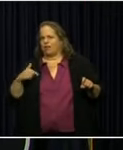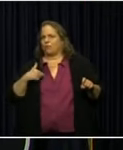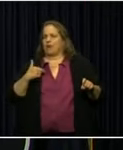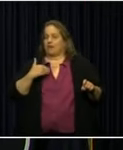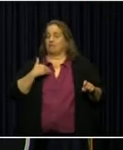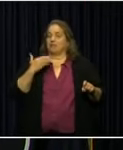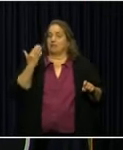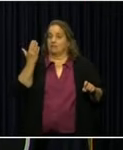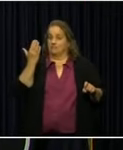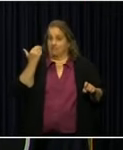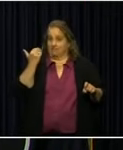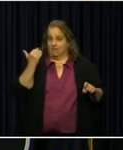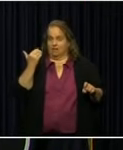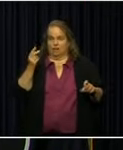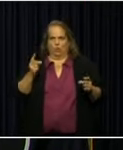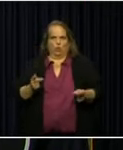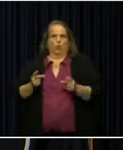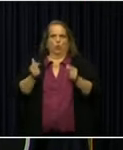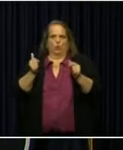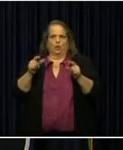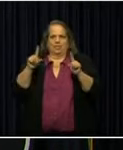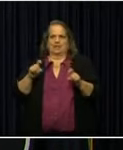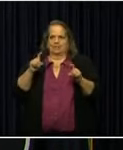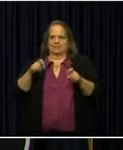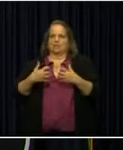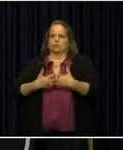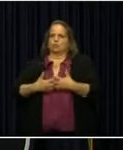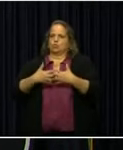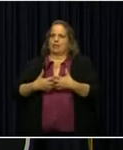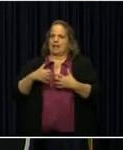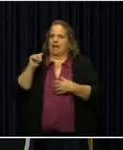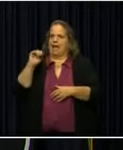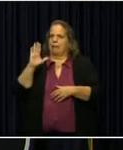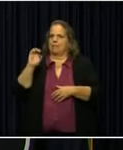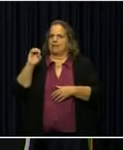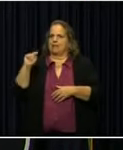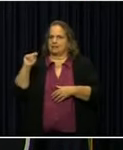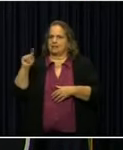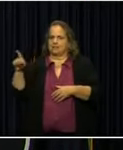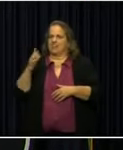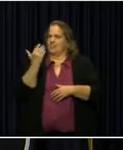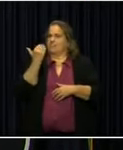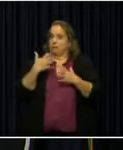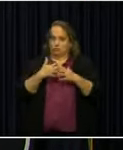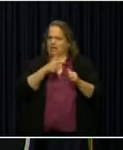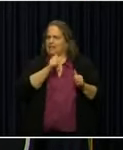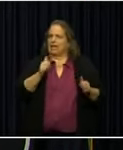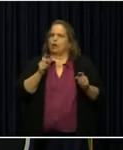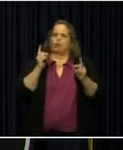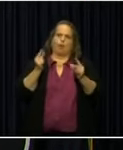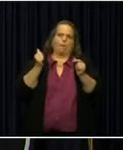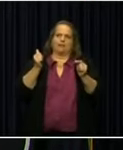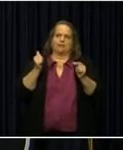TO MAKE SURE THAT WE CAN STEP IN AND INTERCEDE. AND WE NEED DIFFERENT TYPES